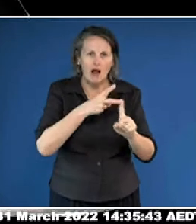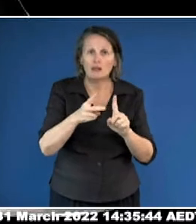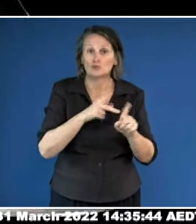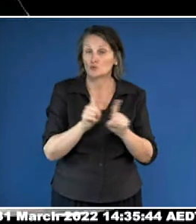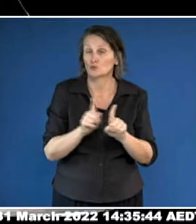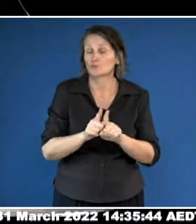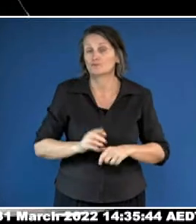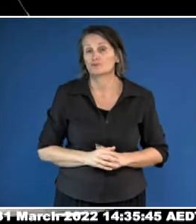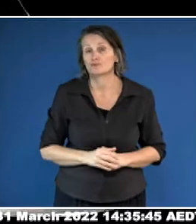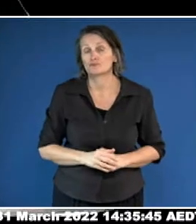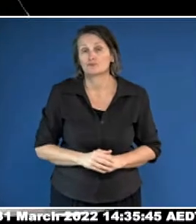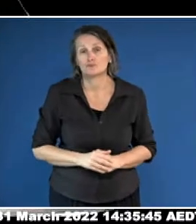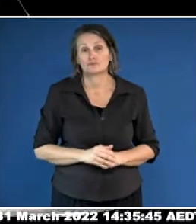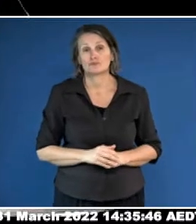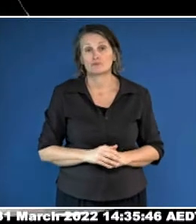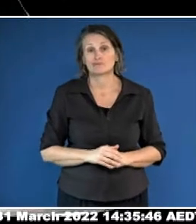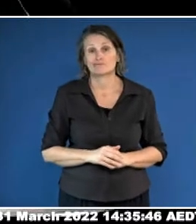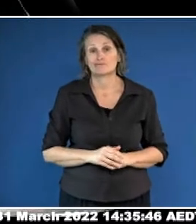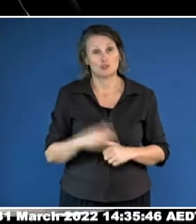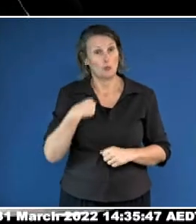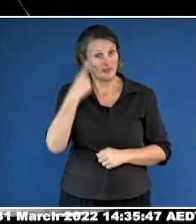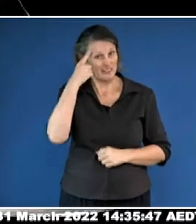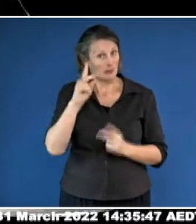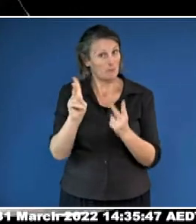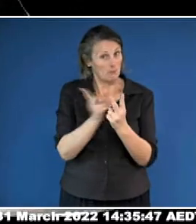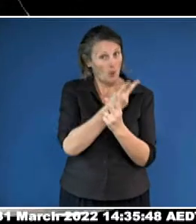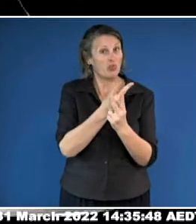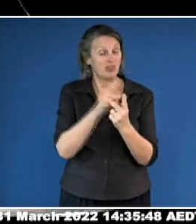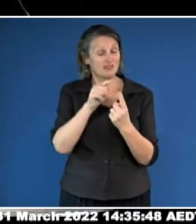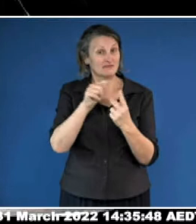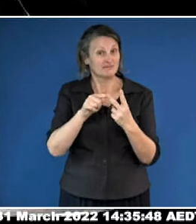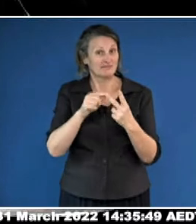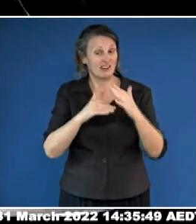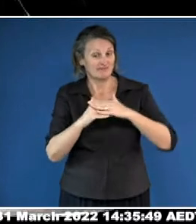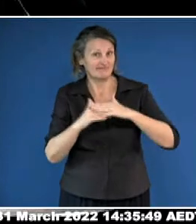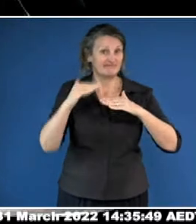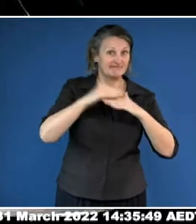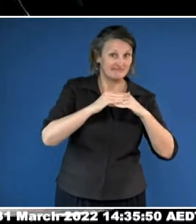So gender inequality and ableism intersect and compound to create this landscape in